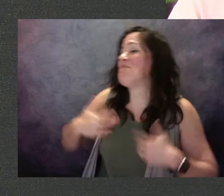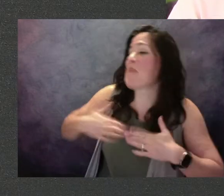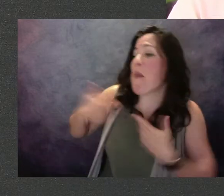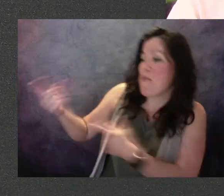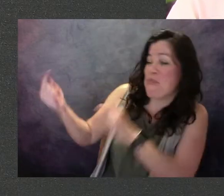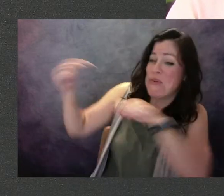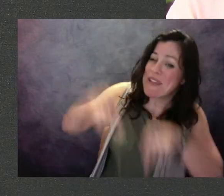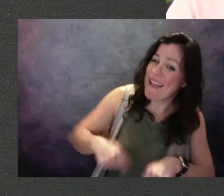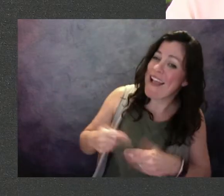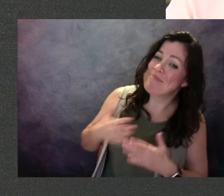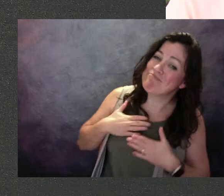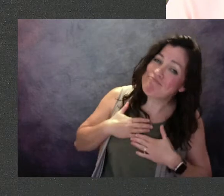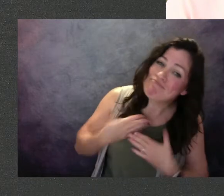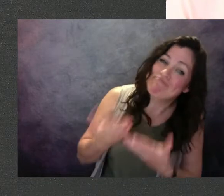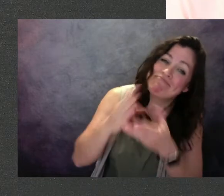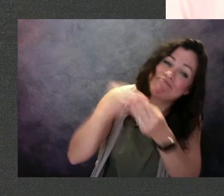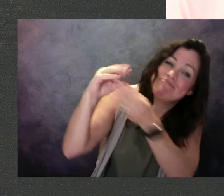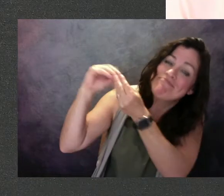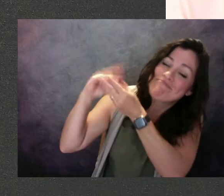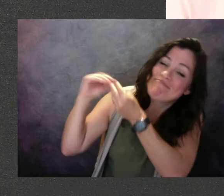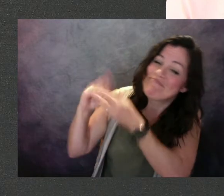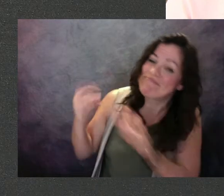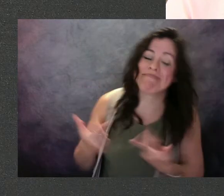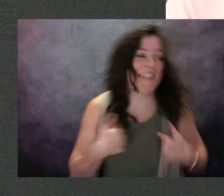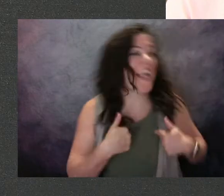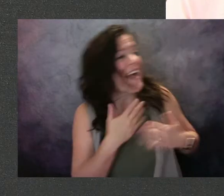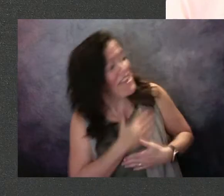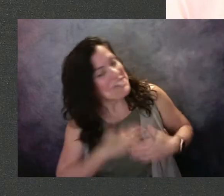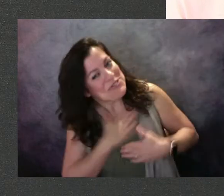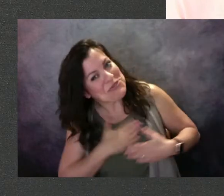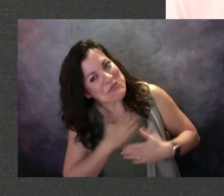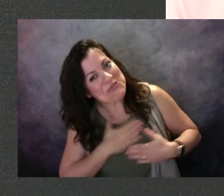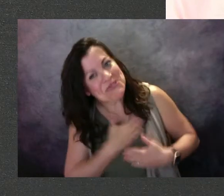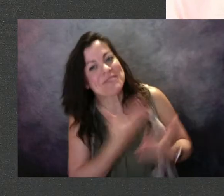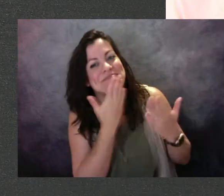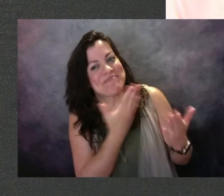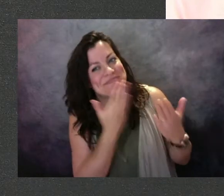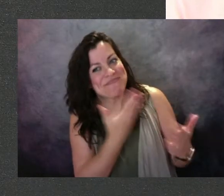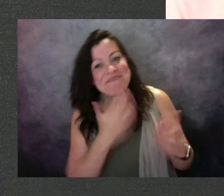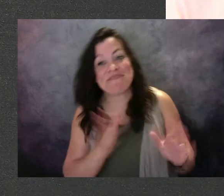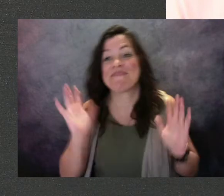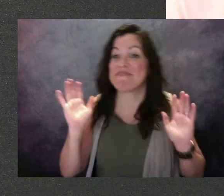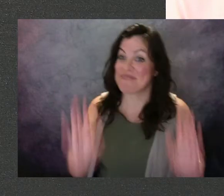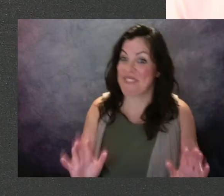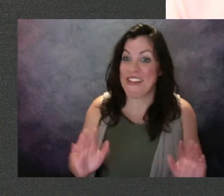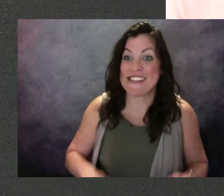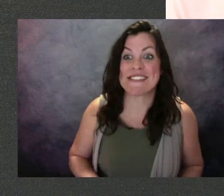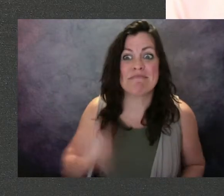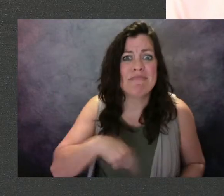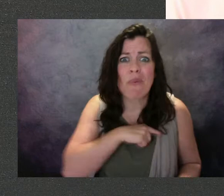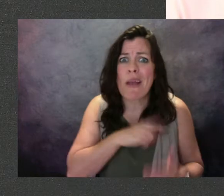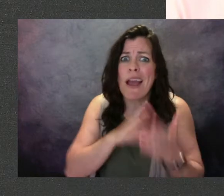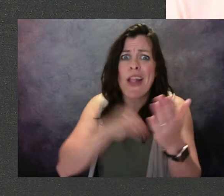I appreciate being here and I enjoyed it very much. Thank you. Wonderful. There's so many things to learn from so many special people